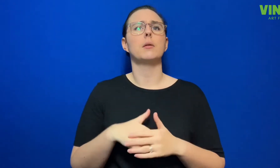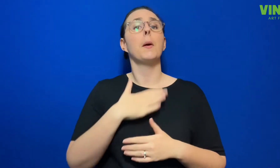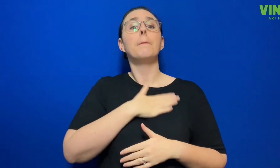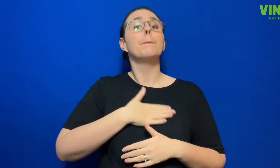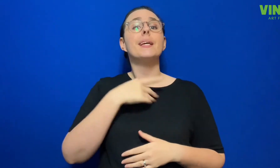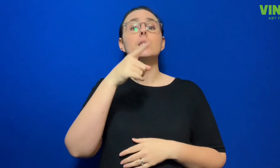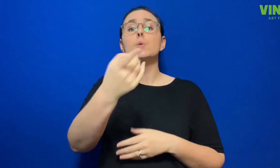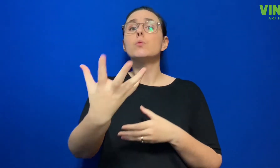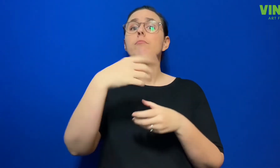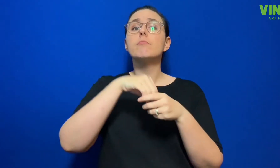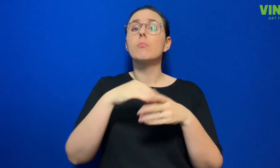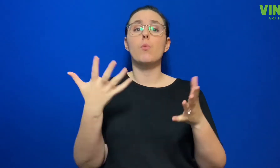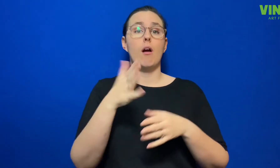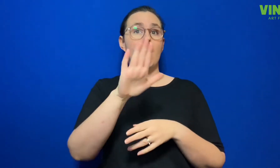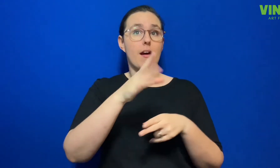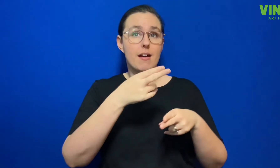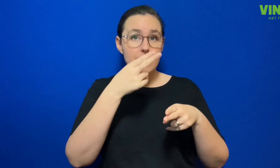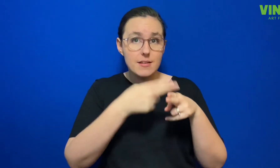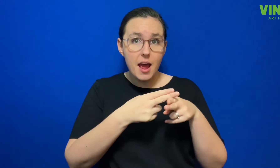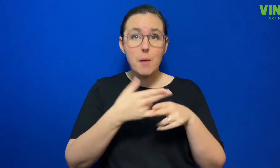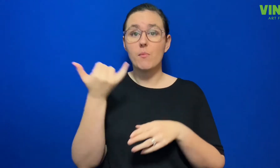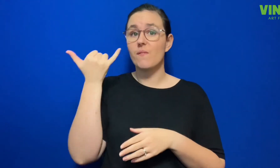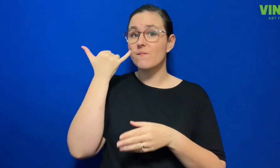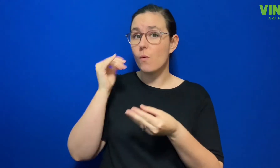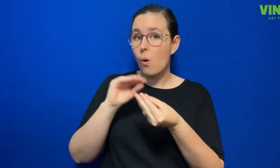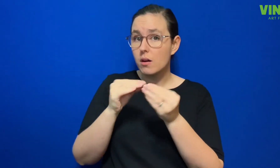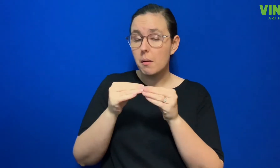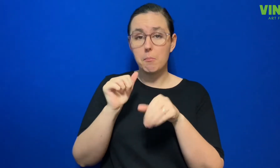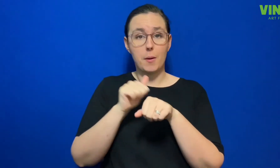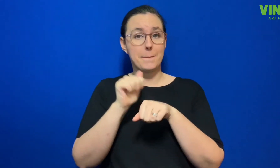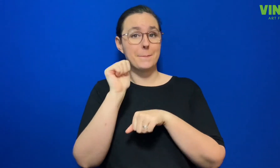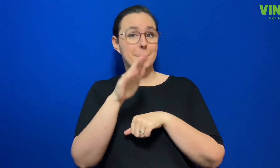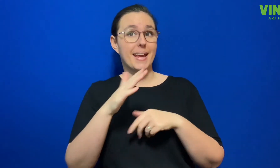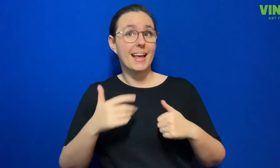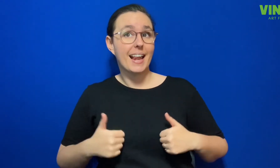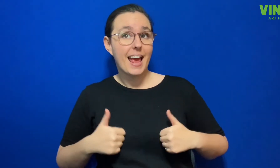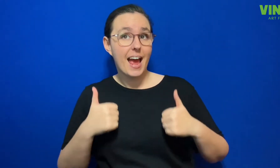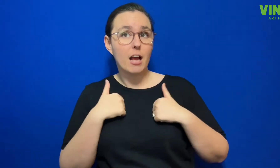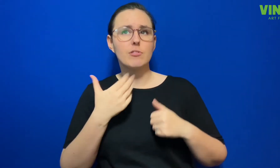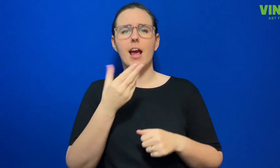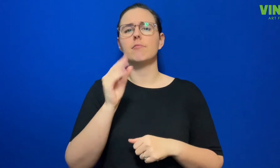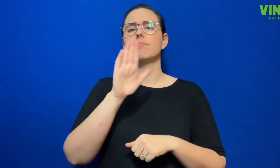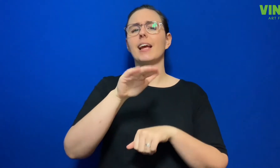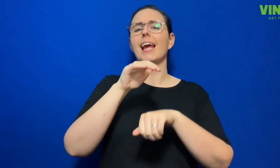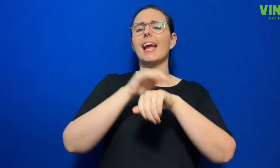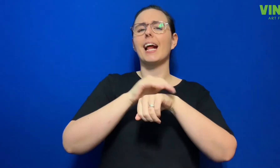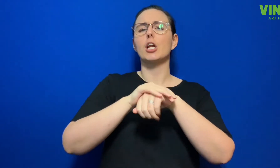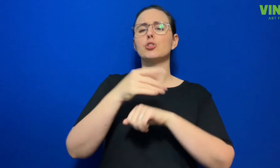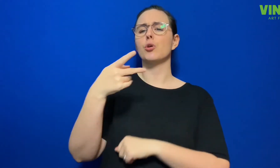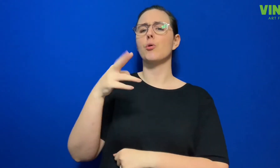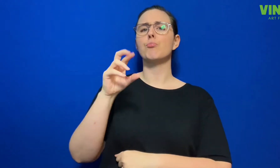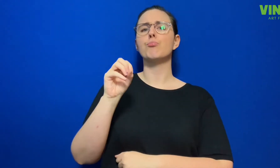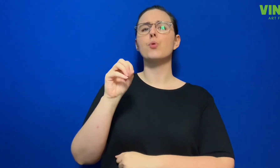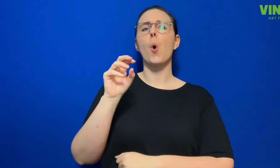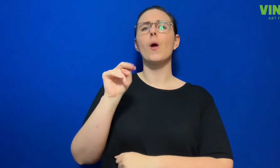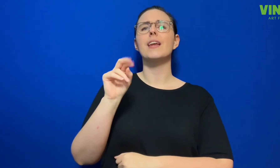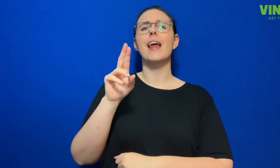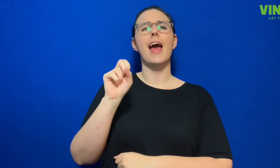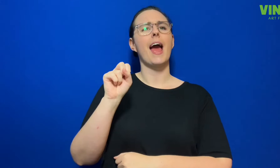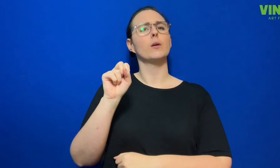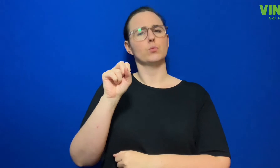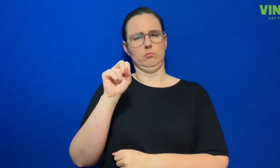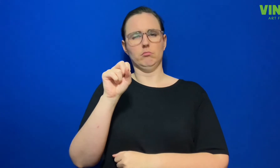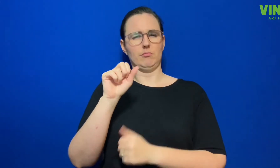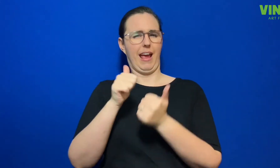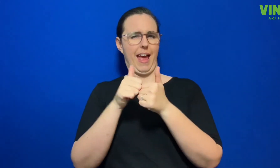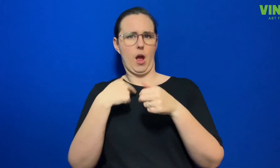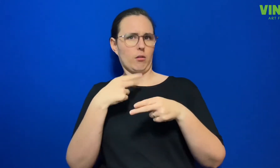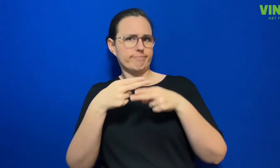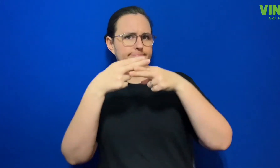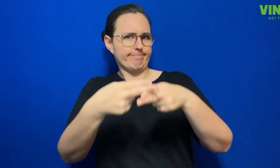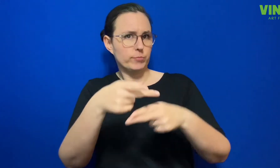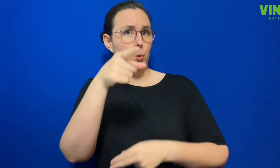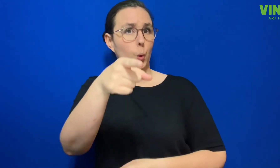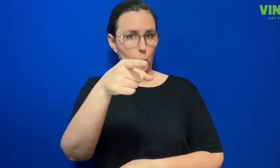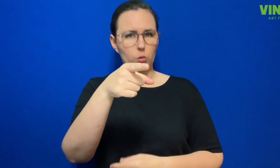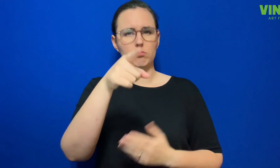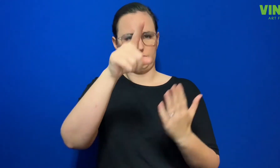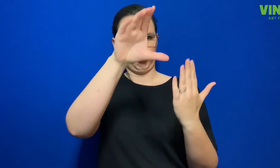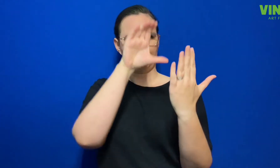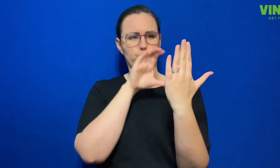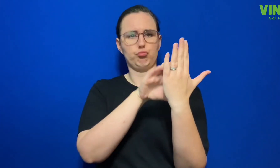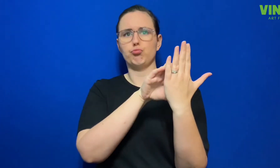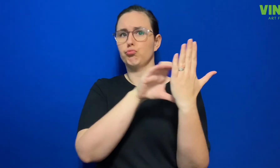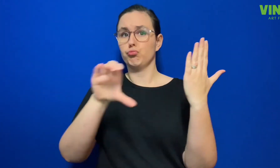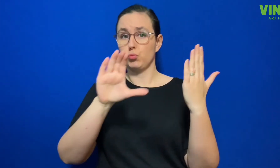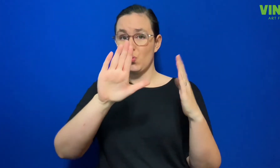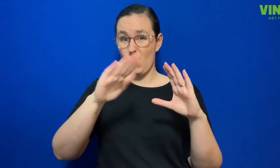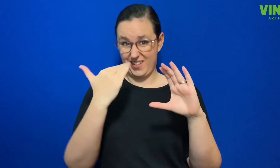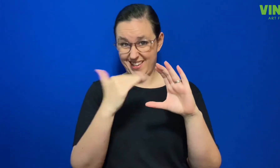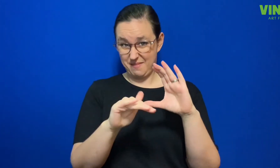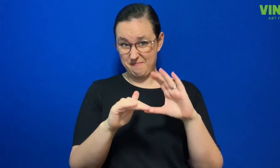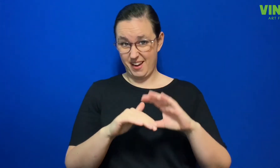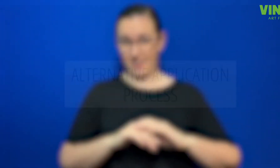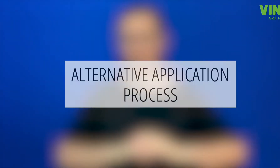Please include your name, email, phone number, mailing address, and English pronouns in the body of the email.